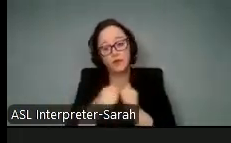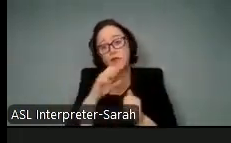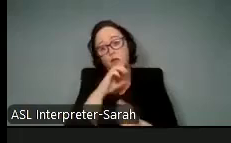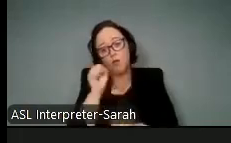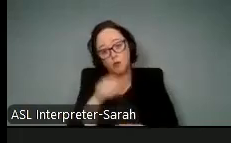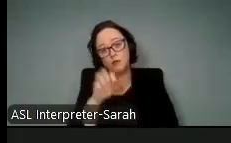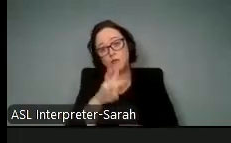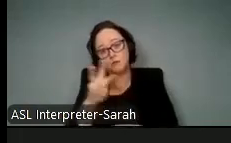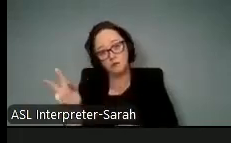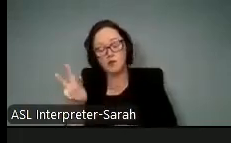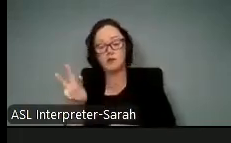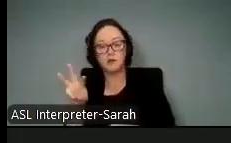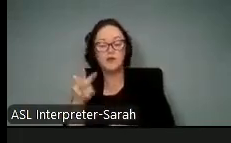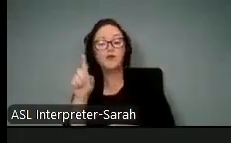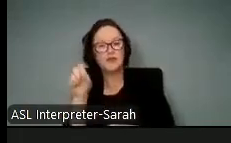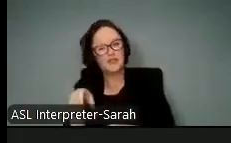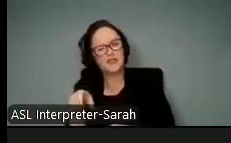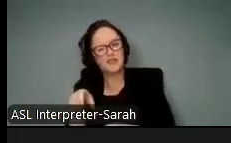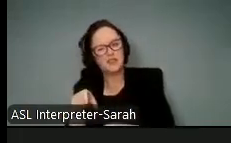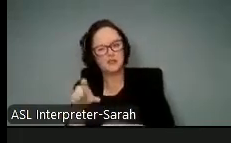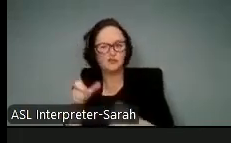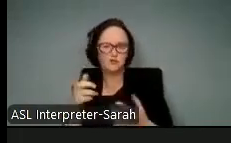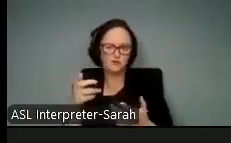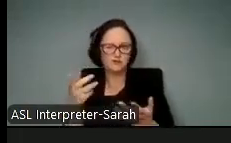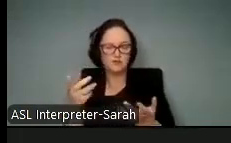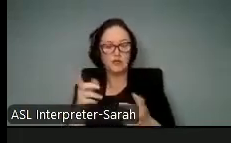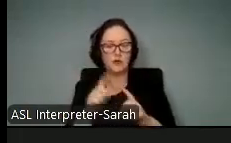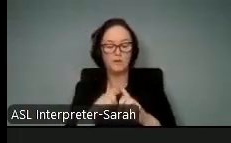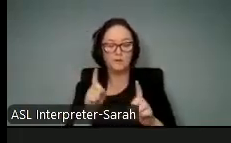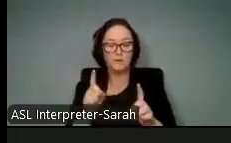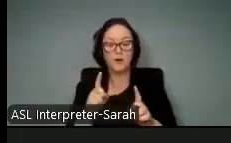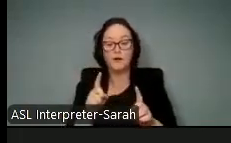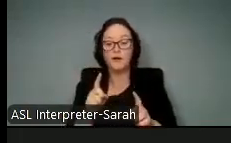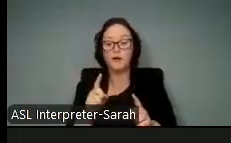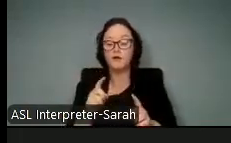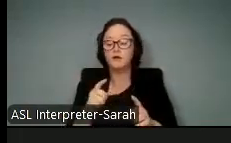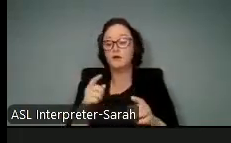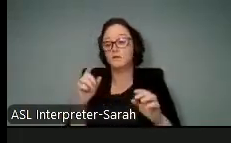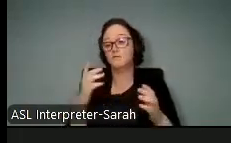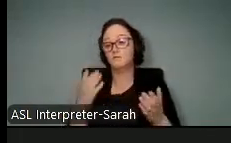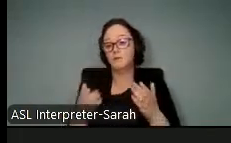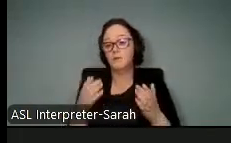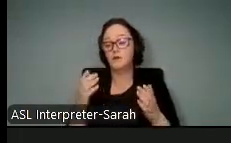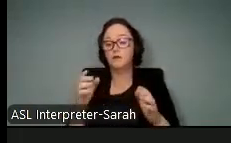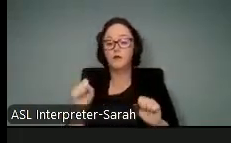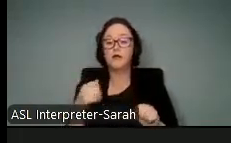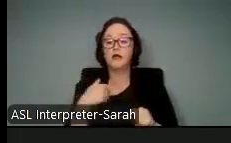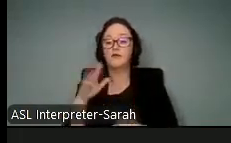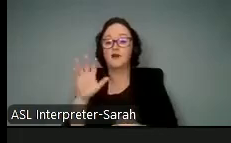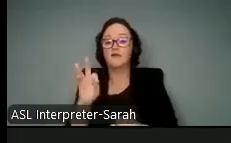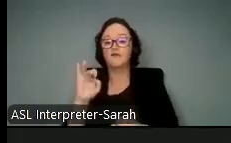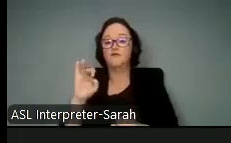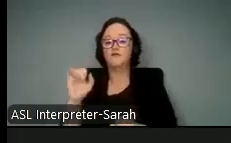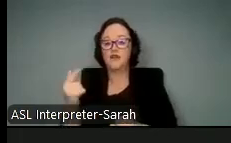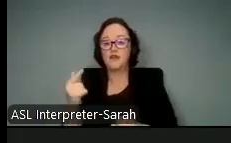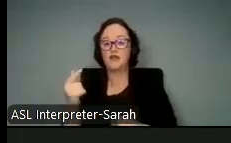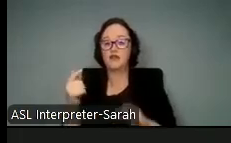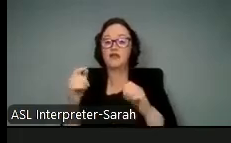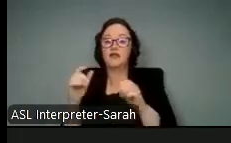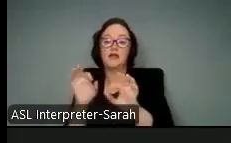so we can do some finagling, we can make this a figure with a fig caption and that's a great way to do it. We have our fig caption that says,